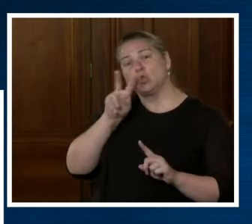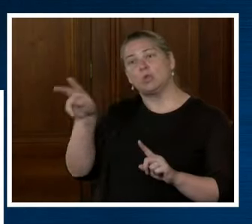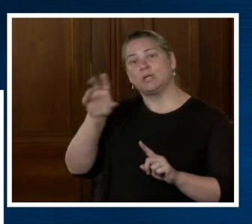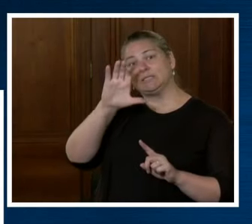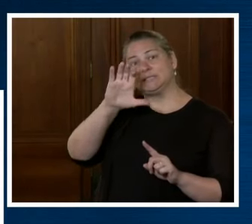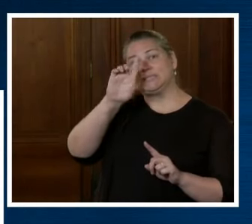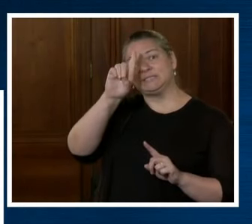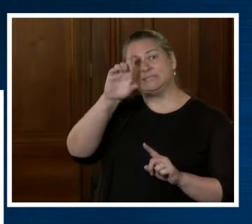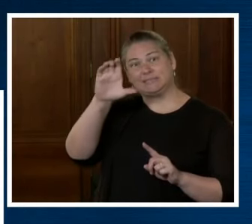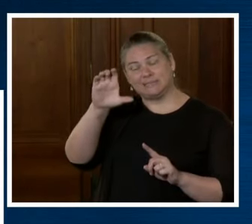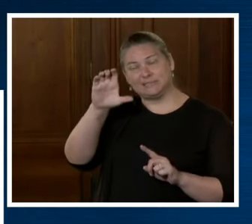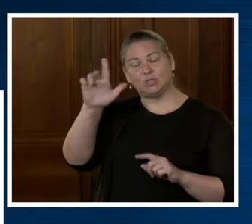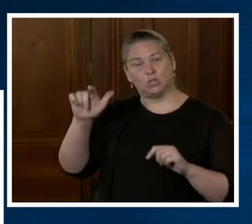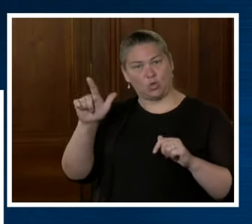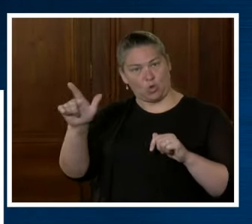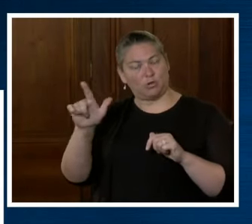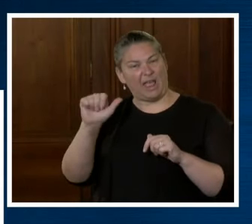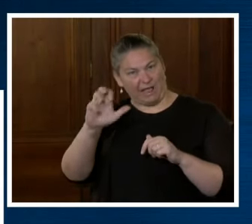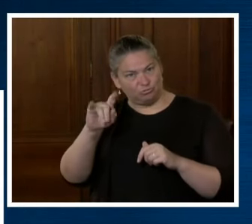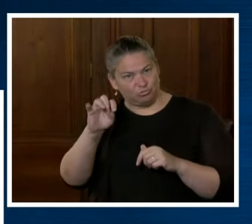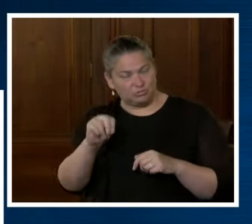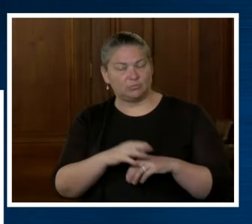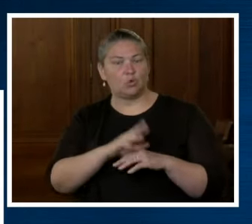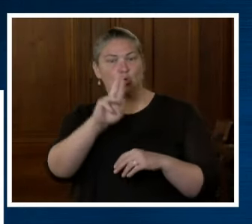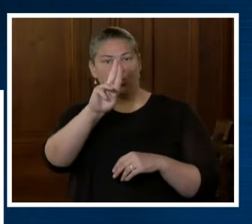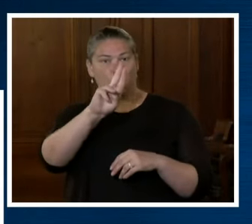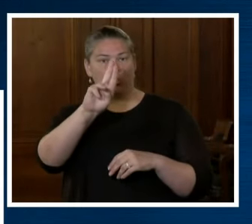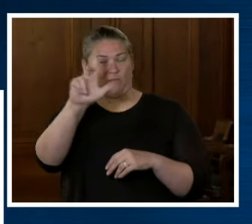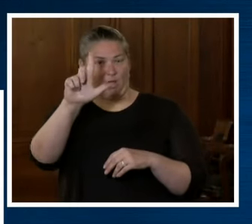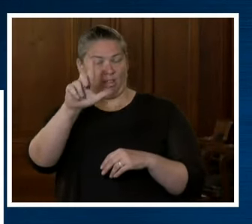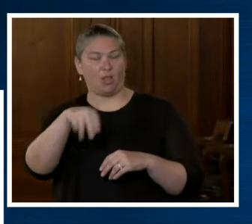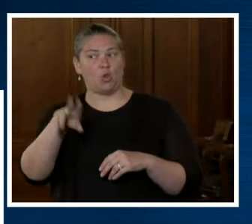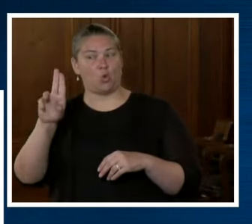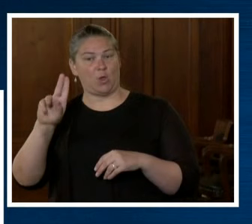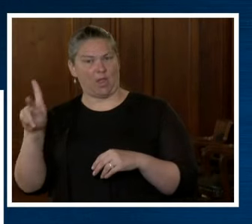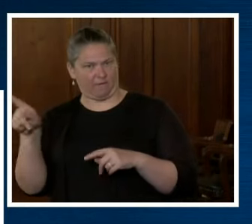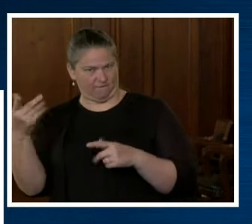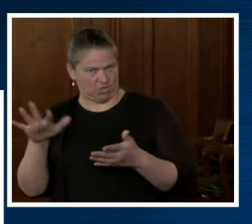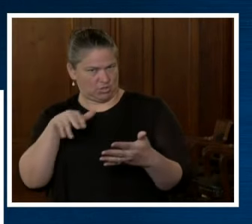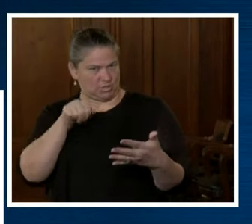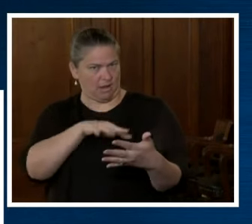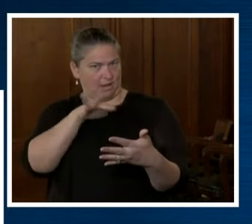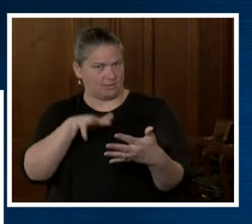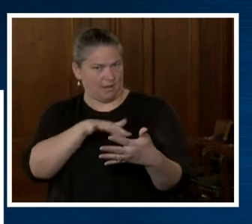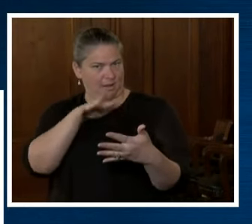JUSTIFIED THAT WE HAVE TAKEN. THEY WERE EFFECTIVE.